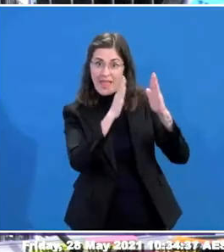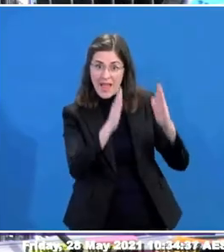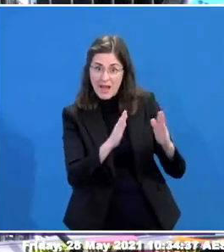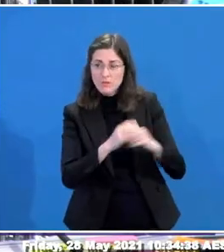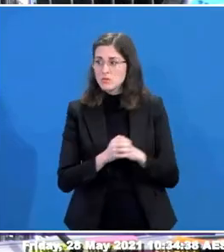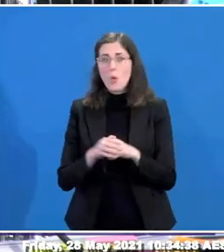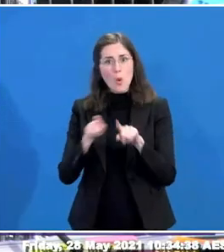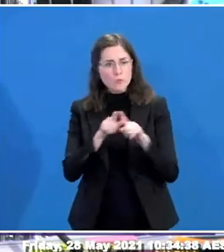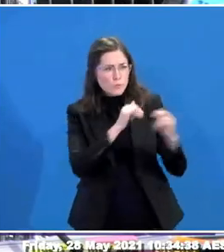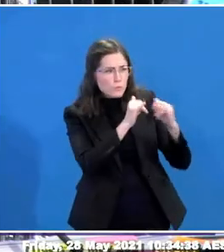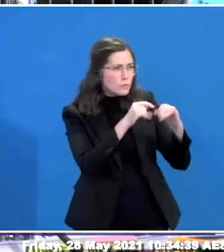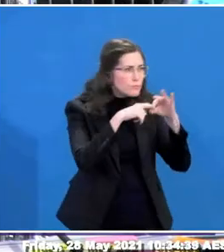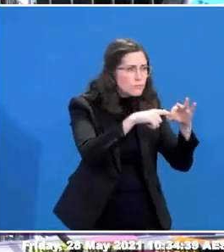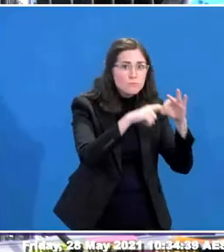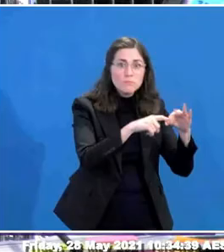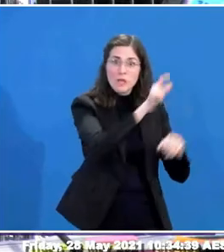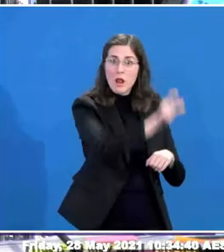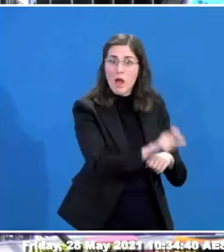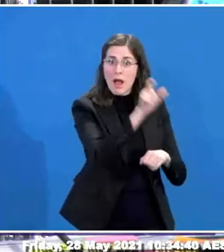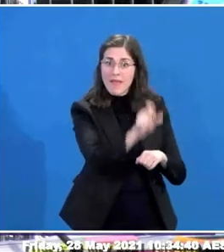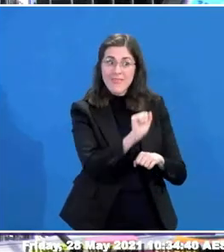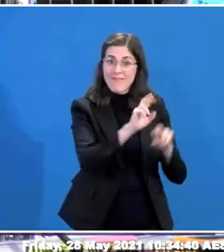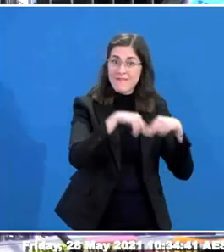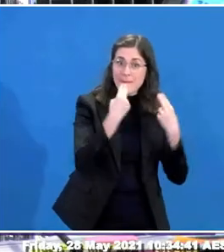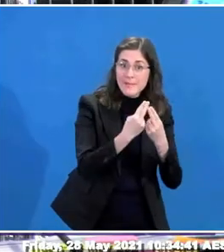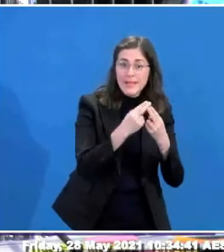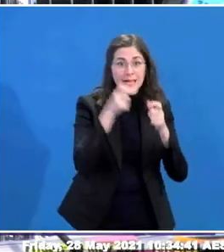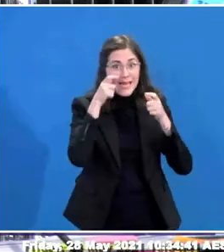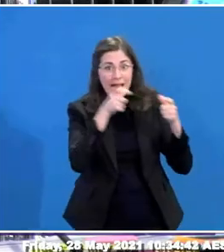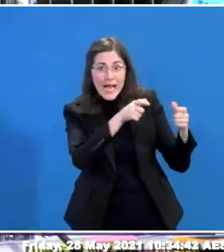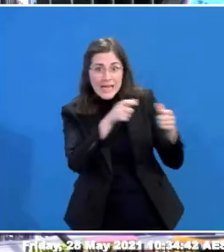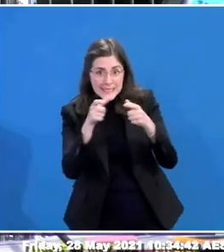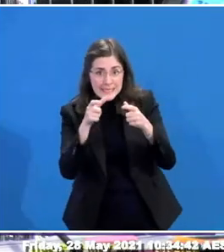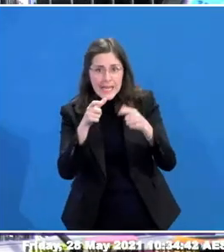family members, to consider the responses to the allegations provided by